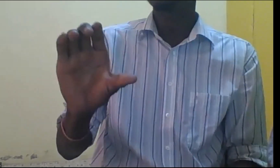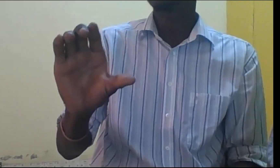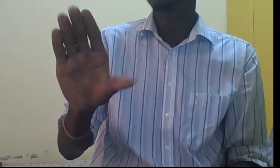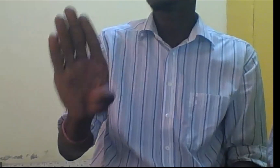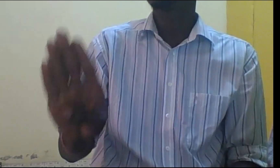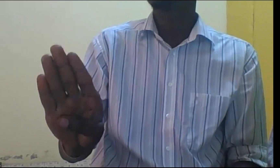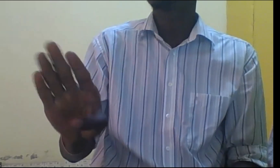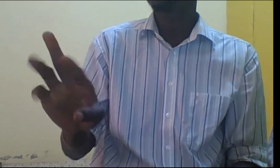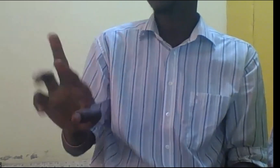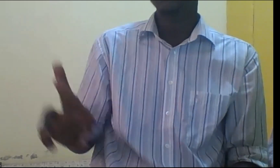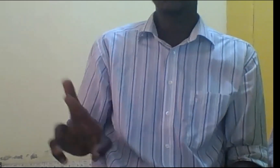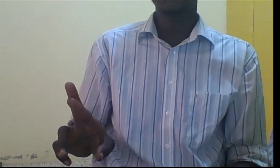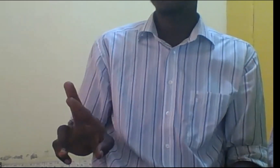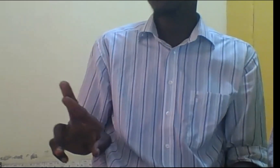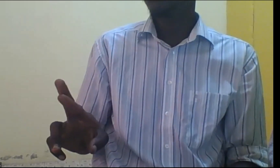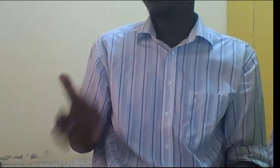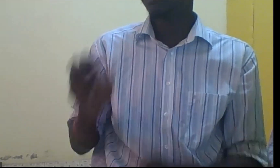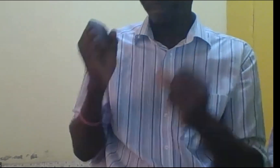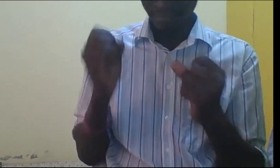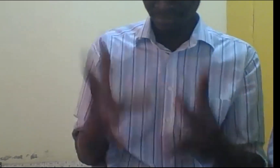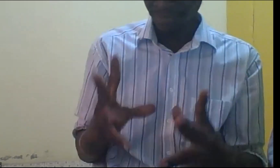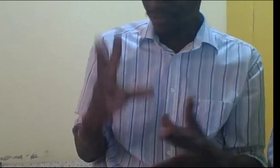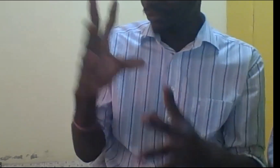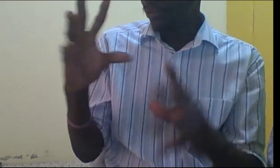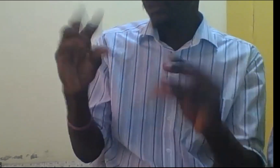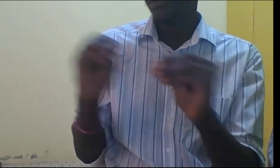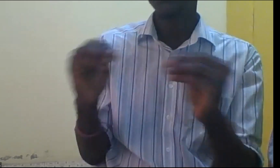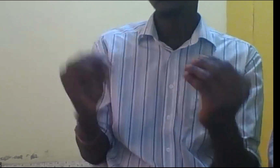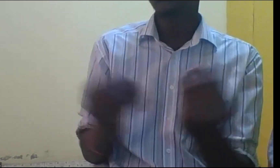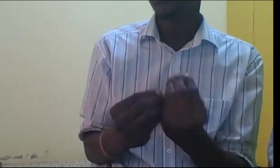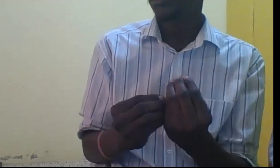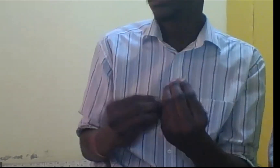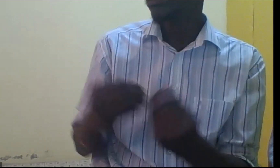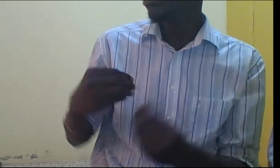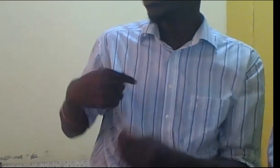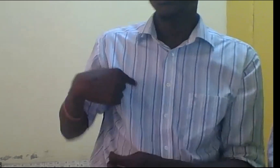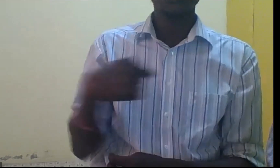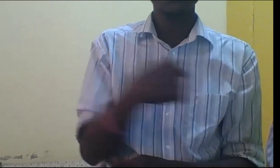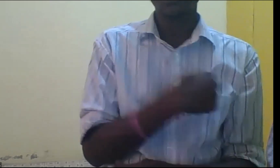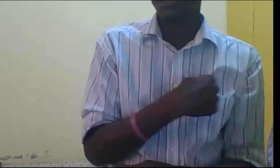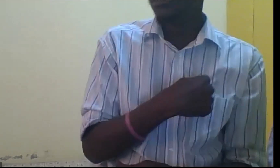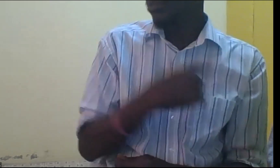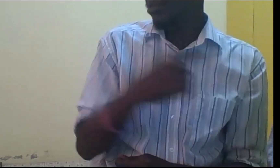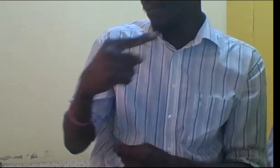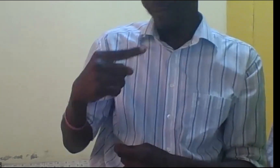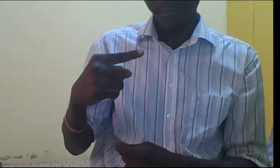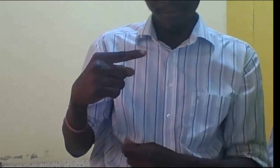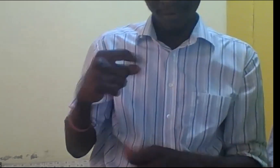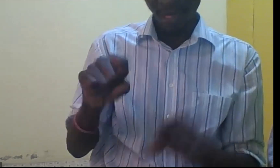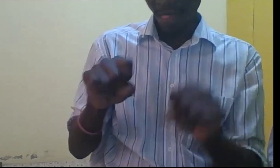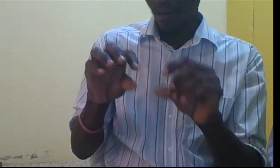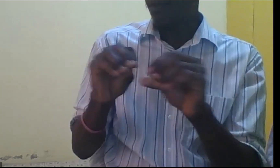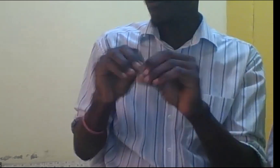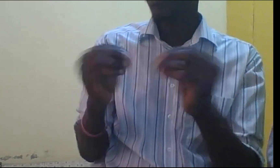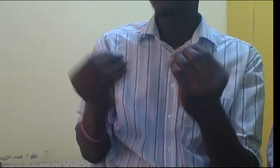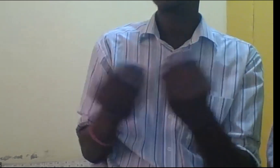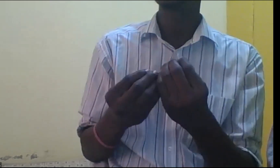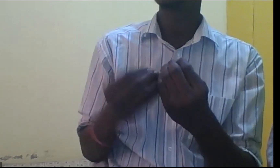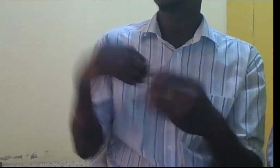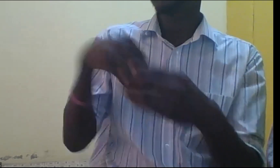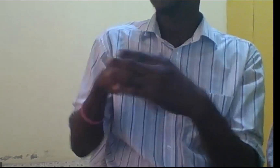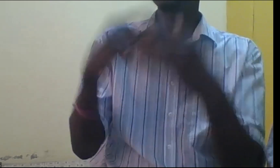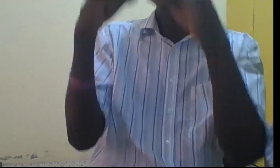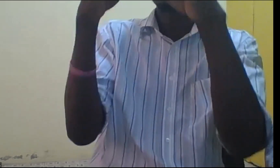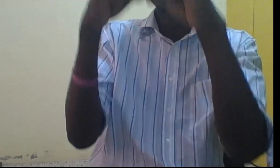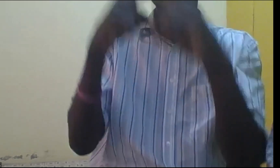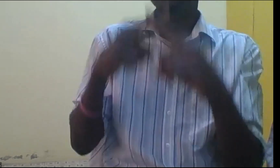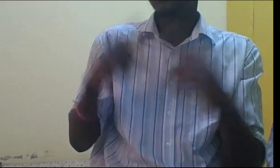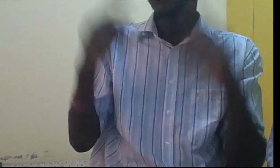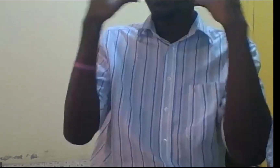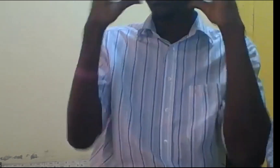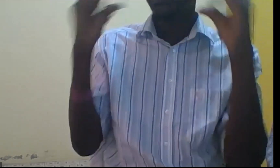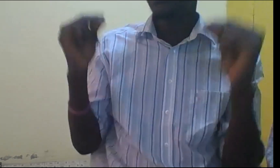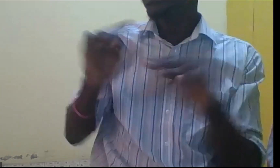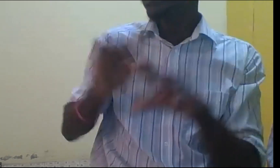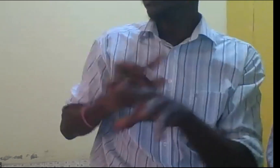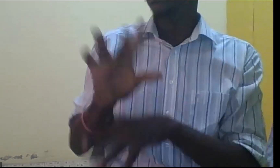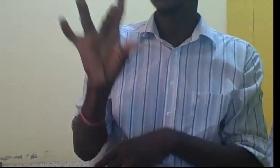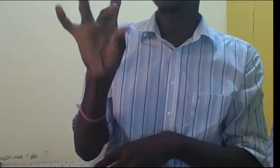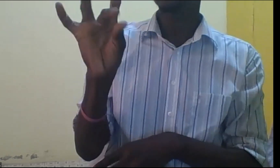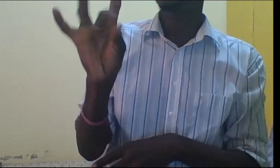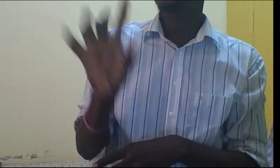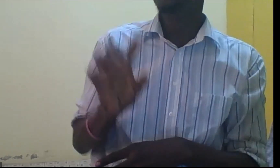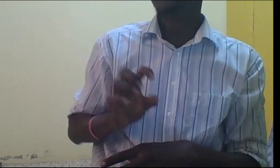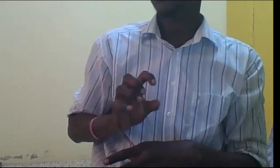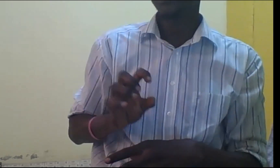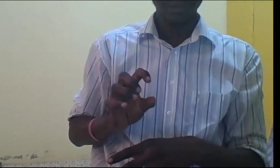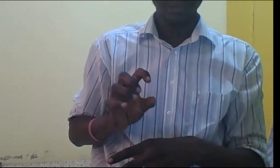The cbl component, which most of them are now working on our partners in Netherlands foundation, that supports us, support about 5 religions who's special needs.